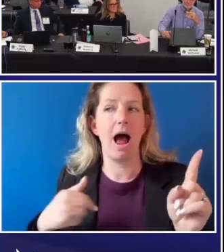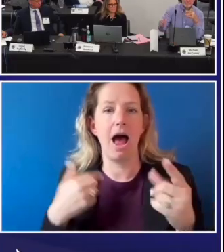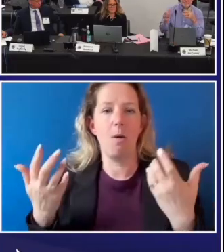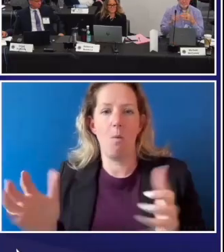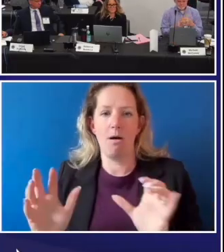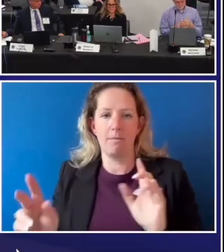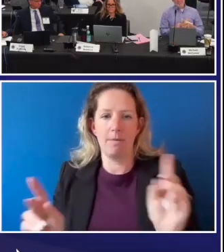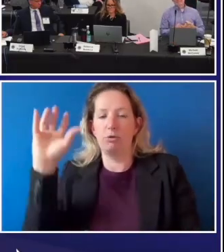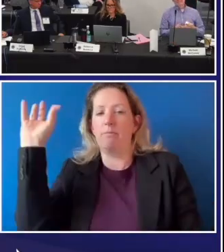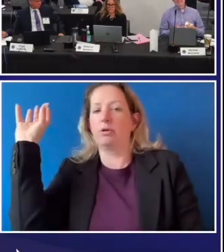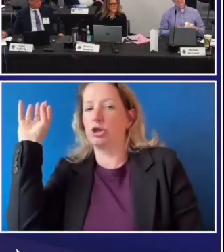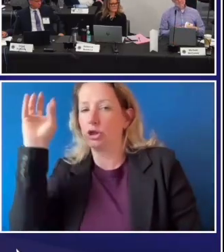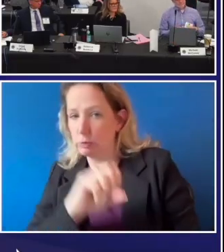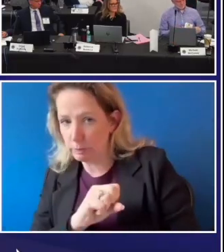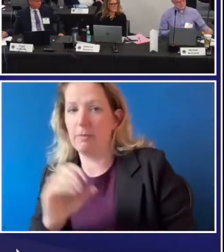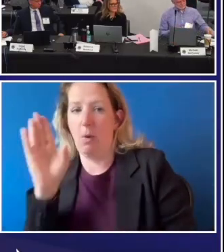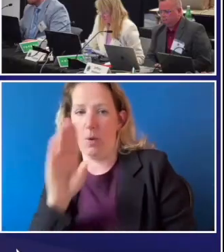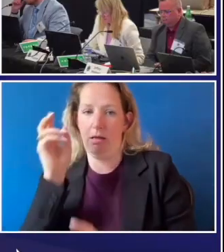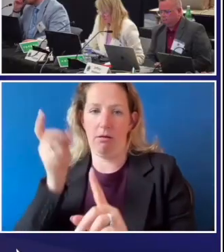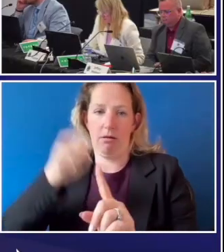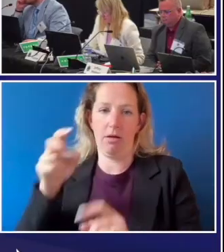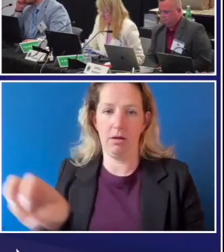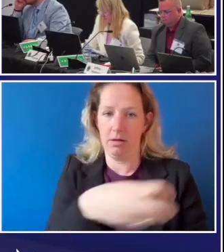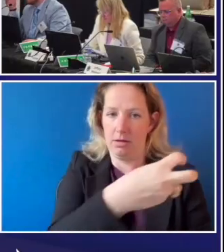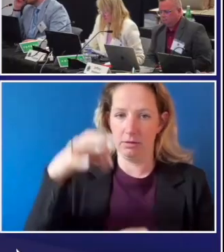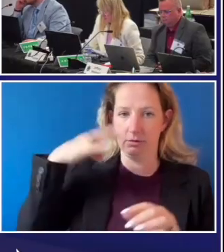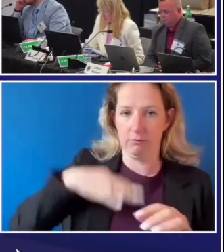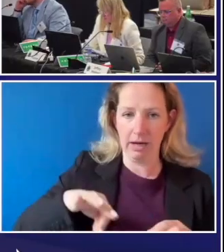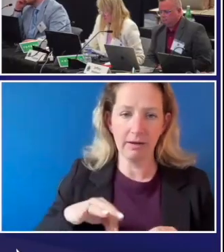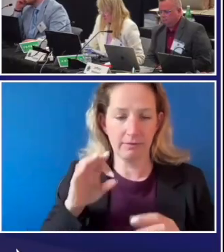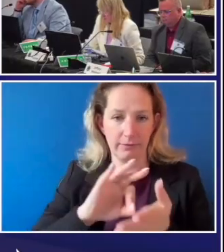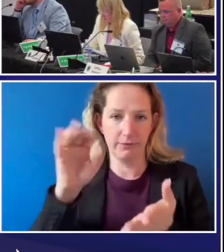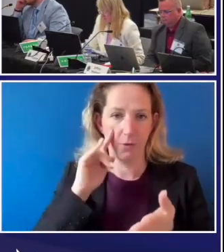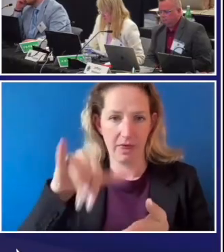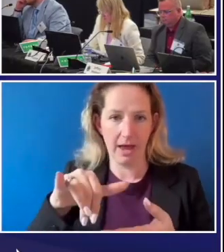Thank you, Michael. Magnus. Yeah, Jeff, the point about Workforce Pel is the one that came to mind.